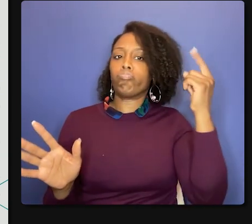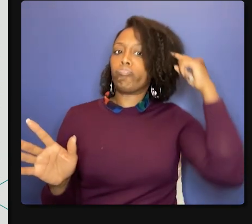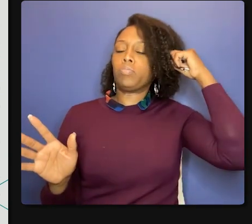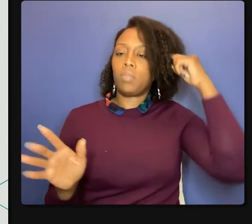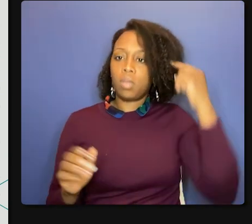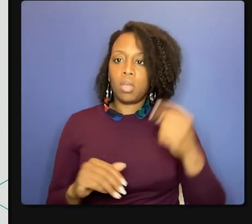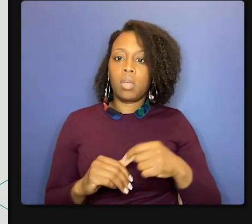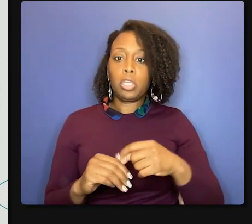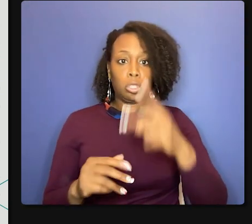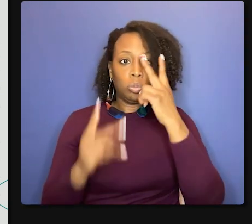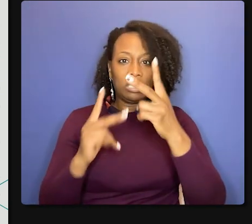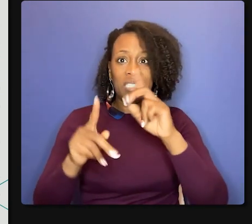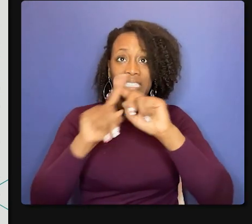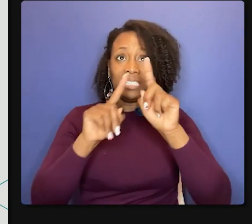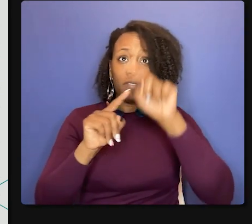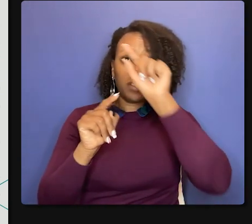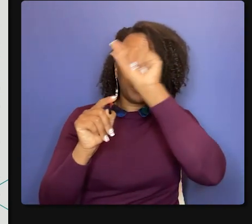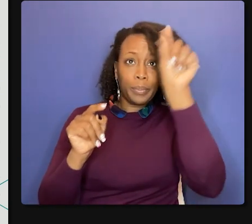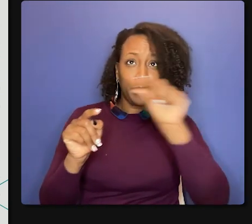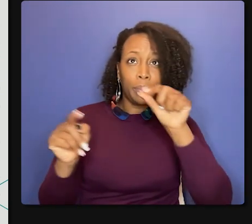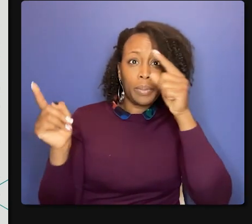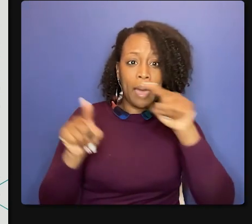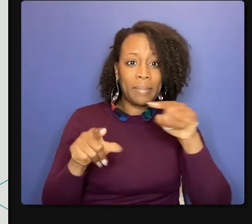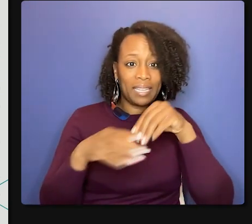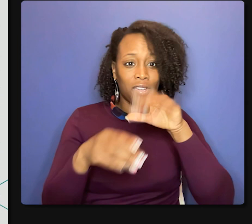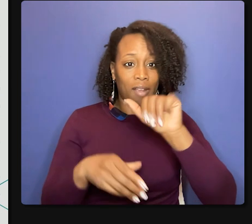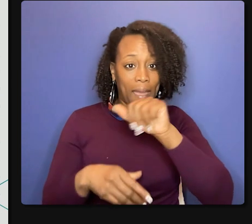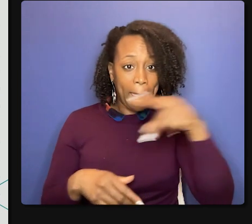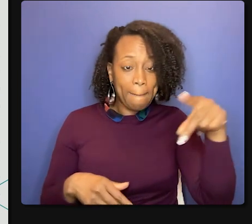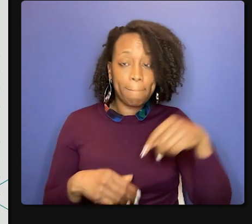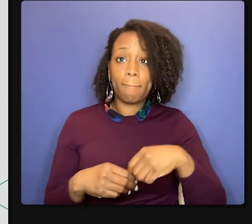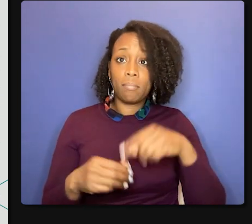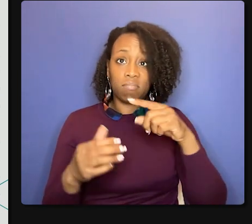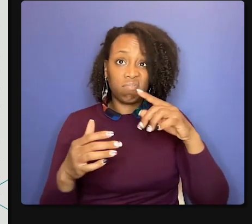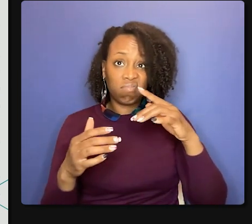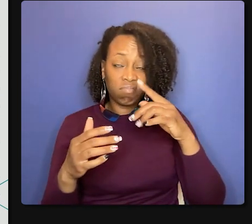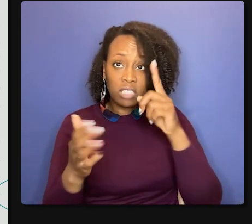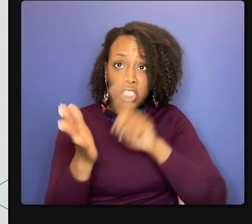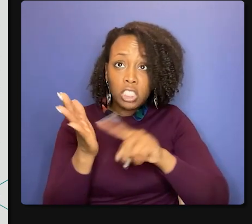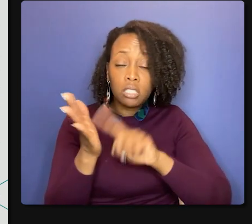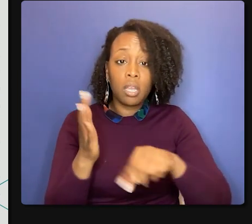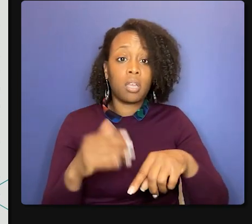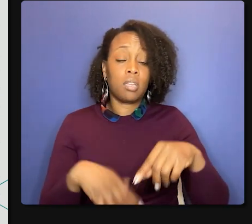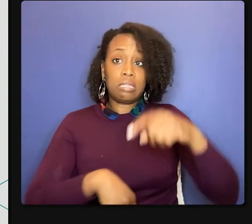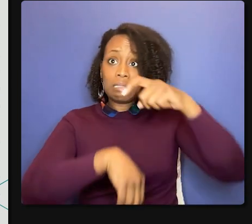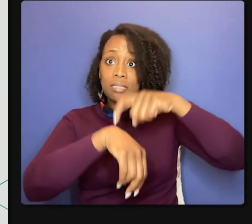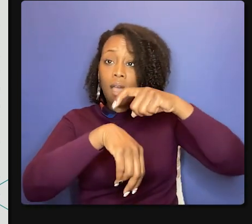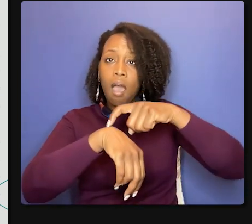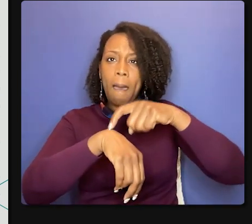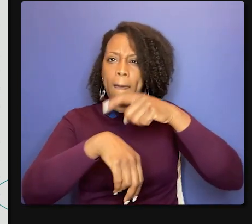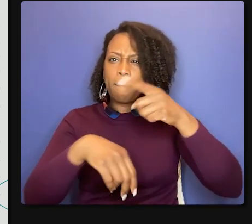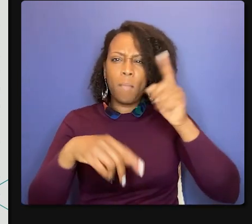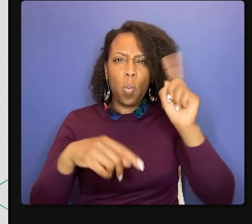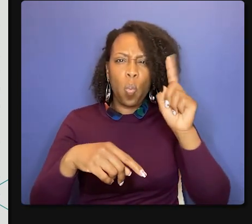for you to just kind of keep in mind. You can see what all the different threads are doing in your app. You can also check out contact switches